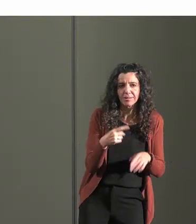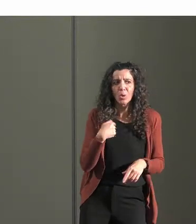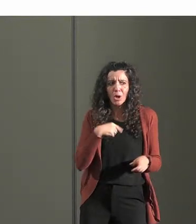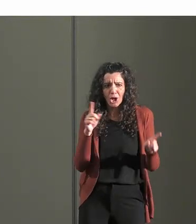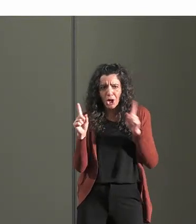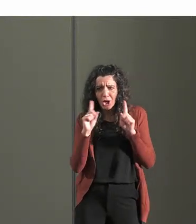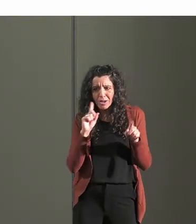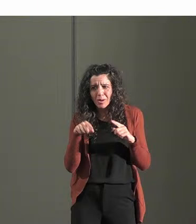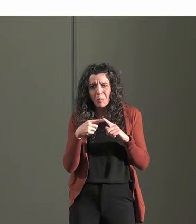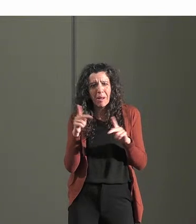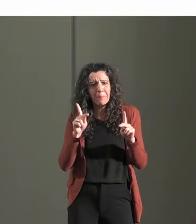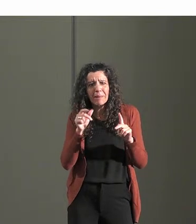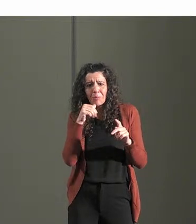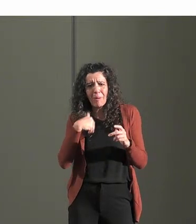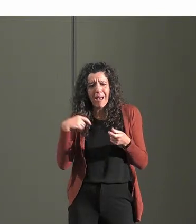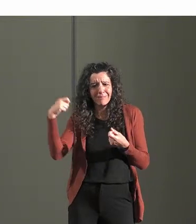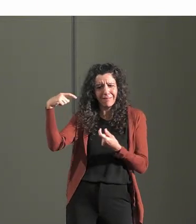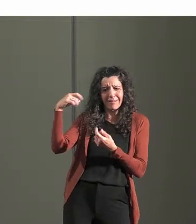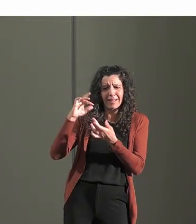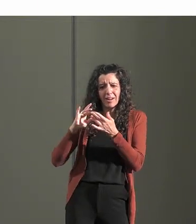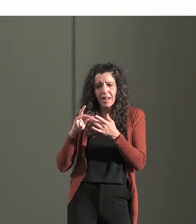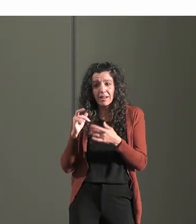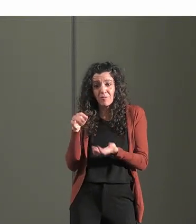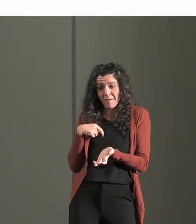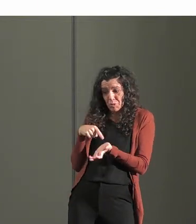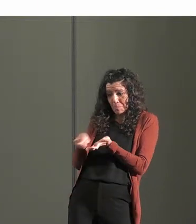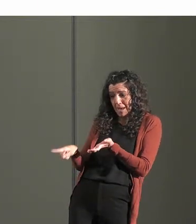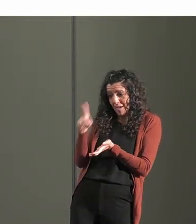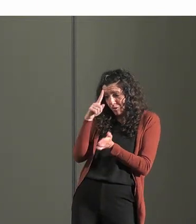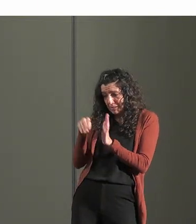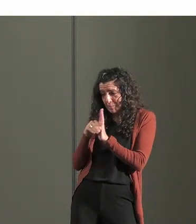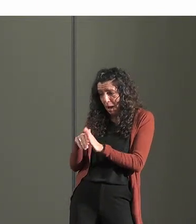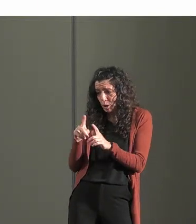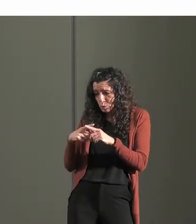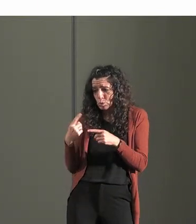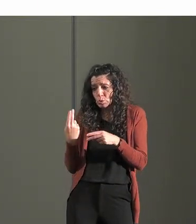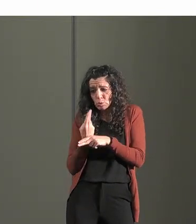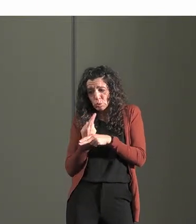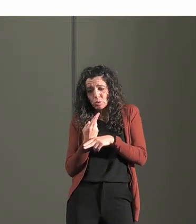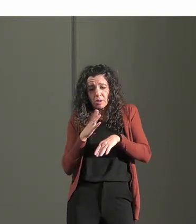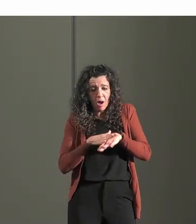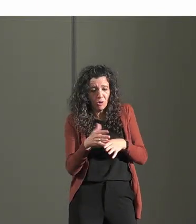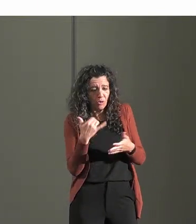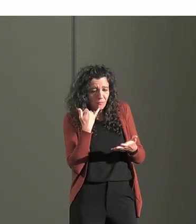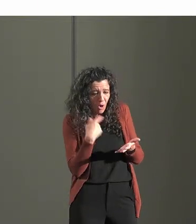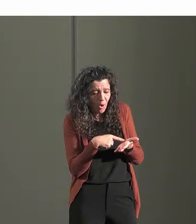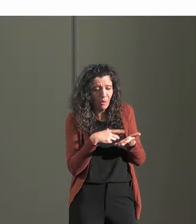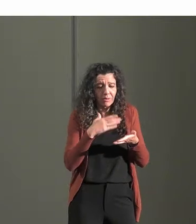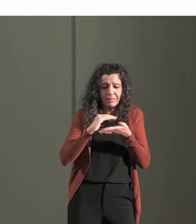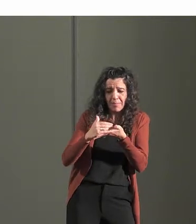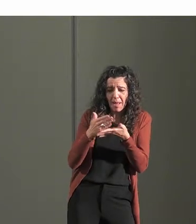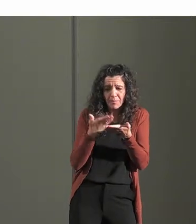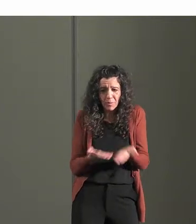name is spoken you are off looking somewhere else paying attention and someone says your name it vibrates we built in